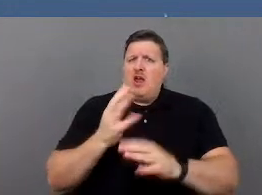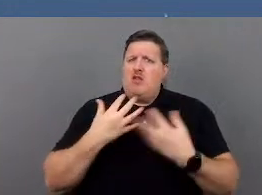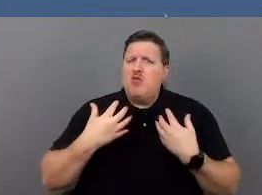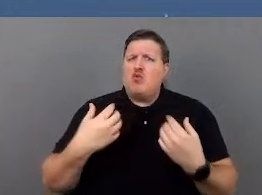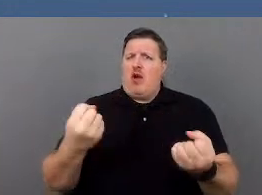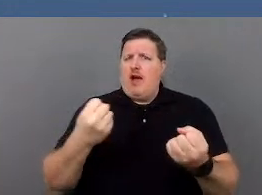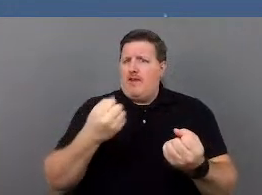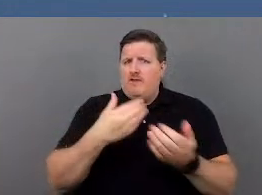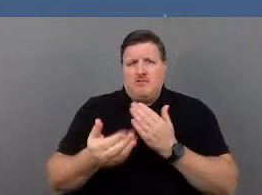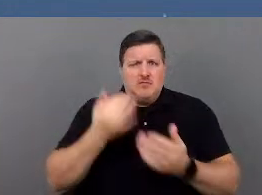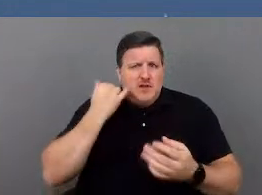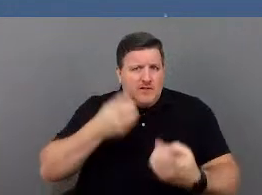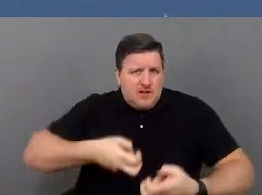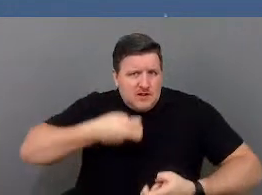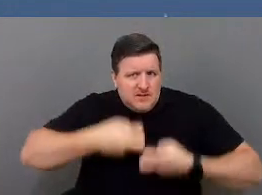MY SON AND HIS FAMILY LIVE IN NORTH MINNEAPOLIS.